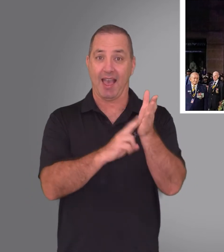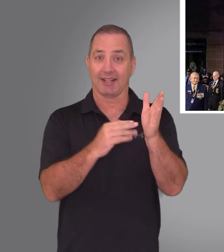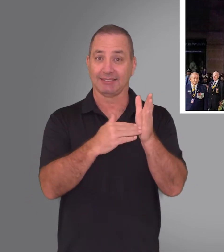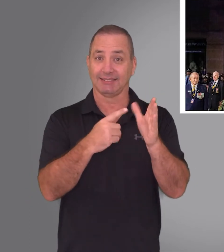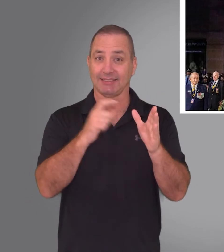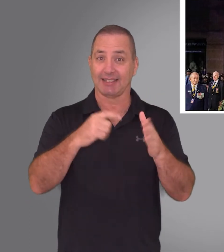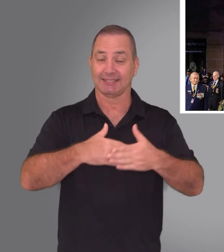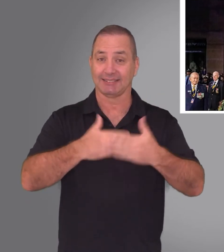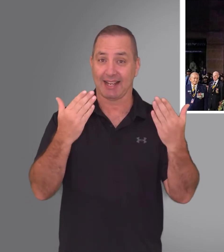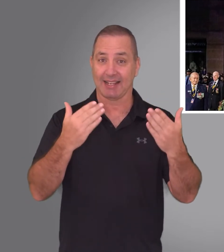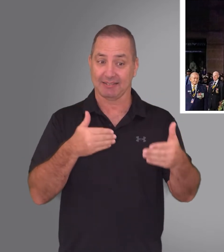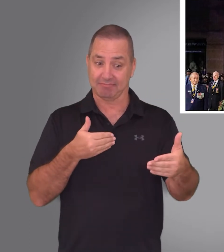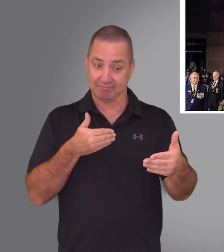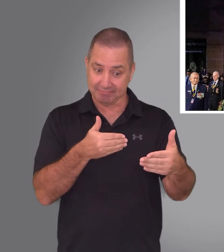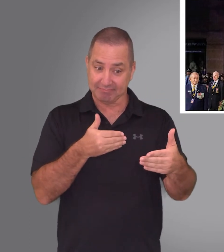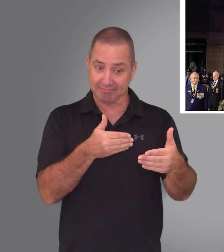Anzac Day is fast approaching!